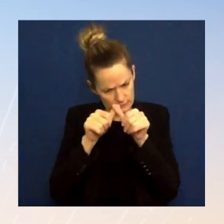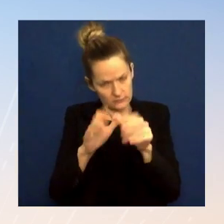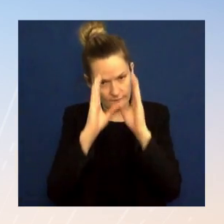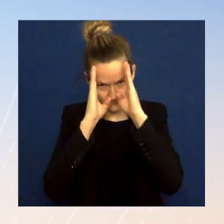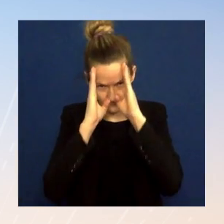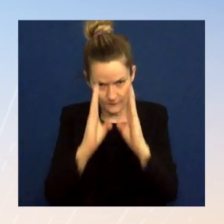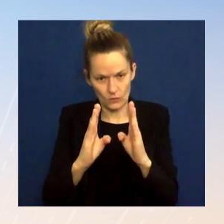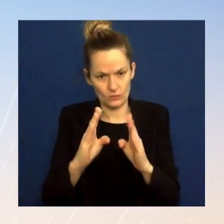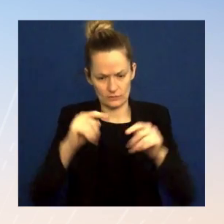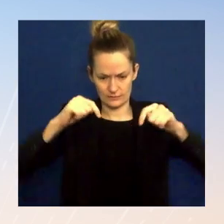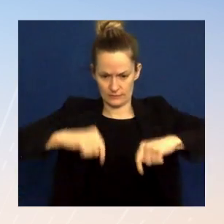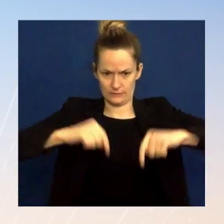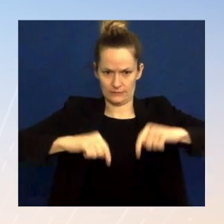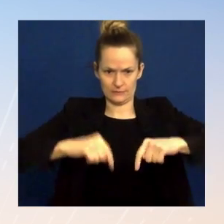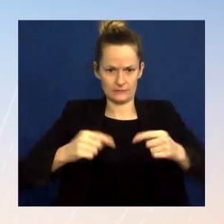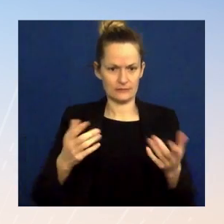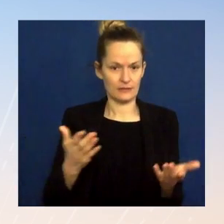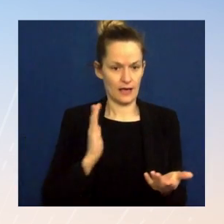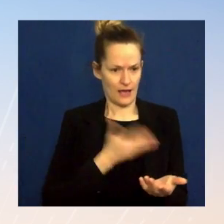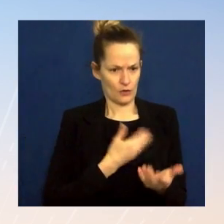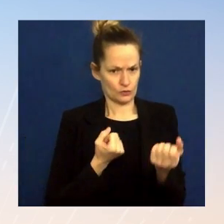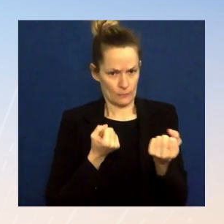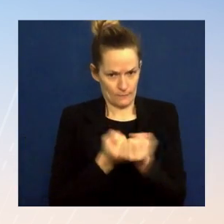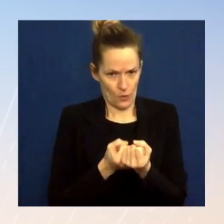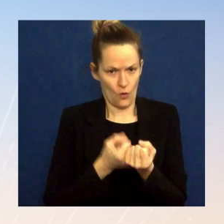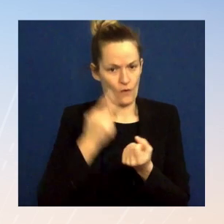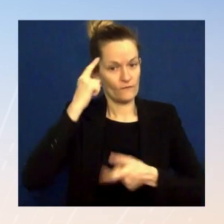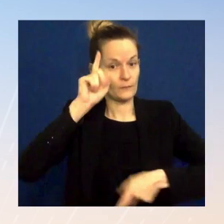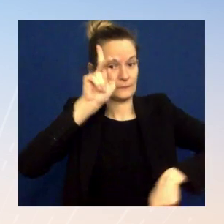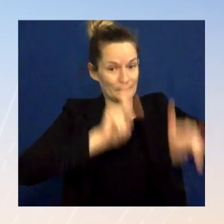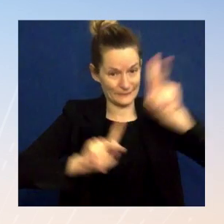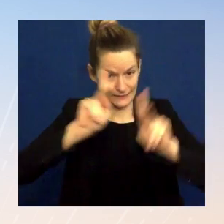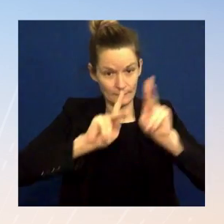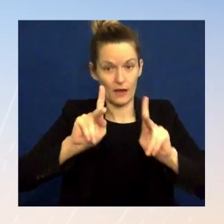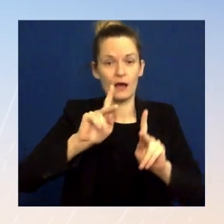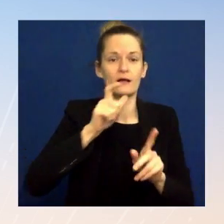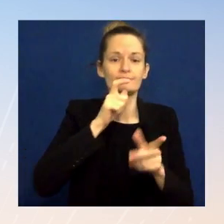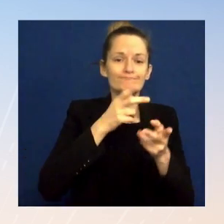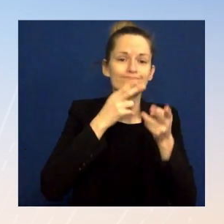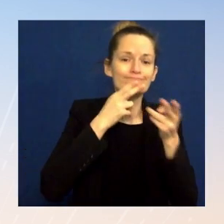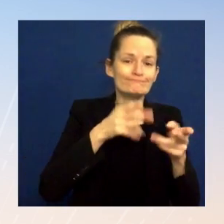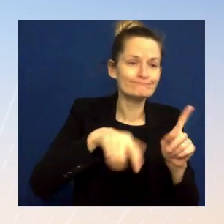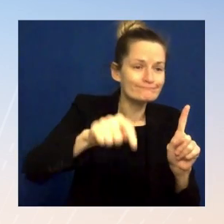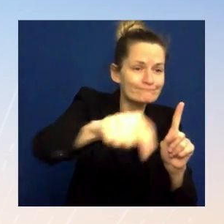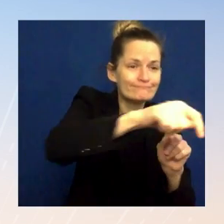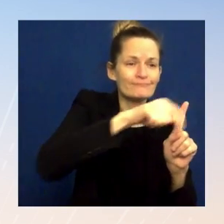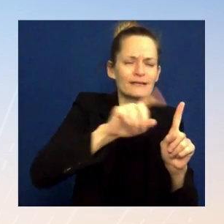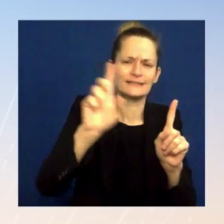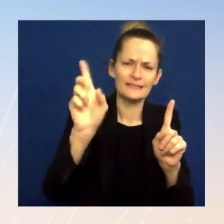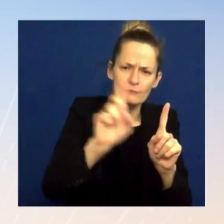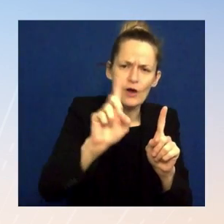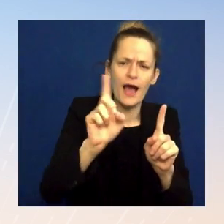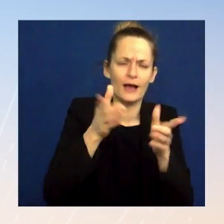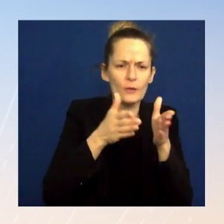for the people of Burma, for a democratic path in Burma, and for the protection of the safety, security, and human rights of the citizens of that country.